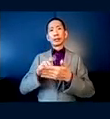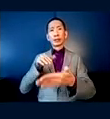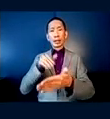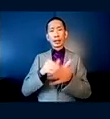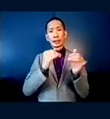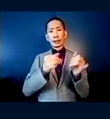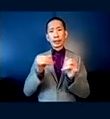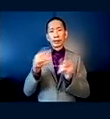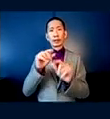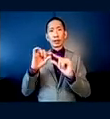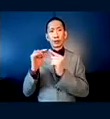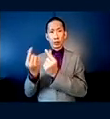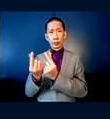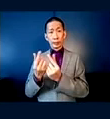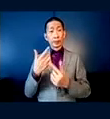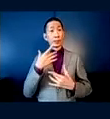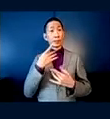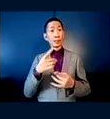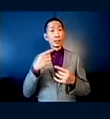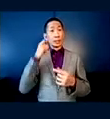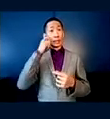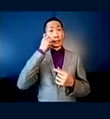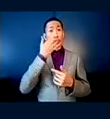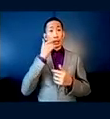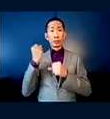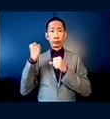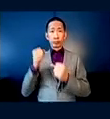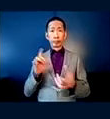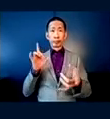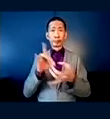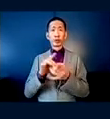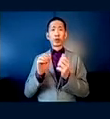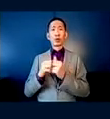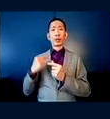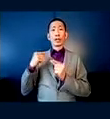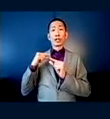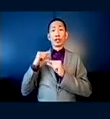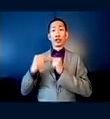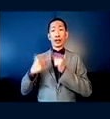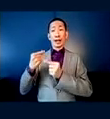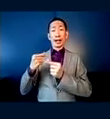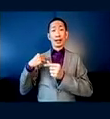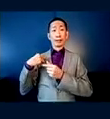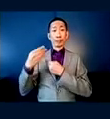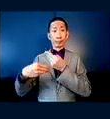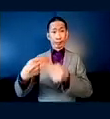INDIVIDUALS AND GROUPS. AND WHAT'S INTERESTING IS THAT SKIN COLOR STRONGLY CORRELATED WITH GENETIC ANCESTRY SO WHEN WE